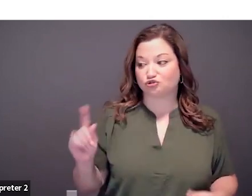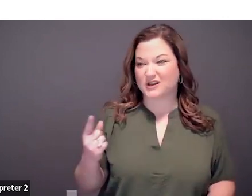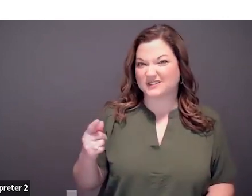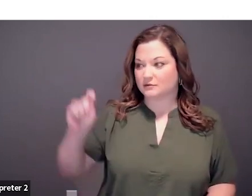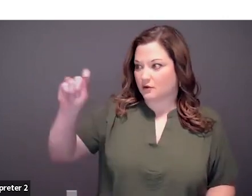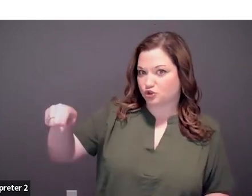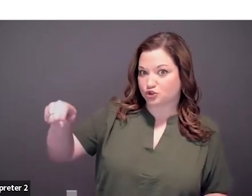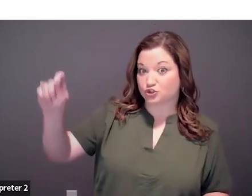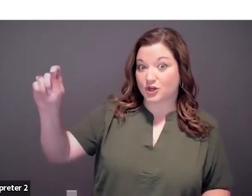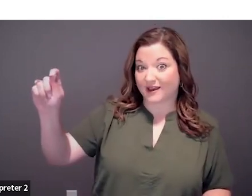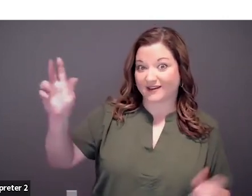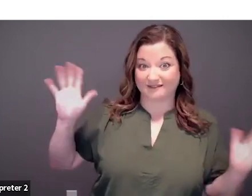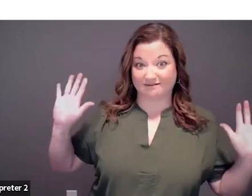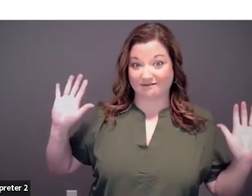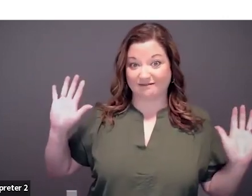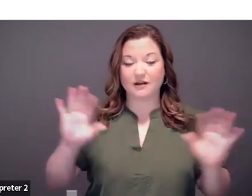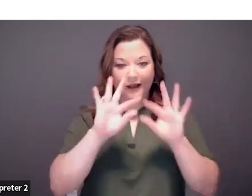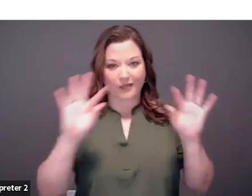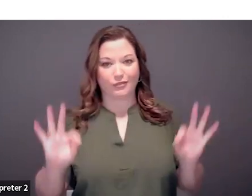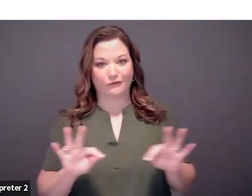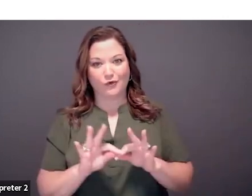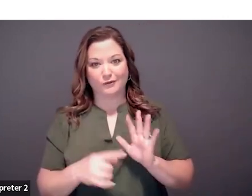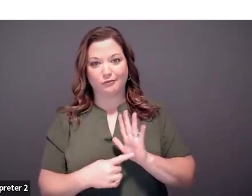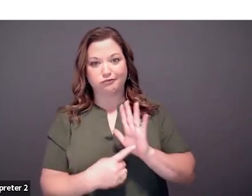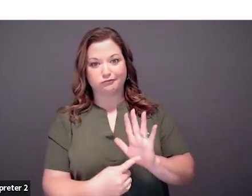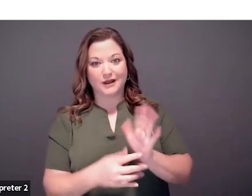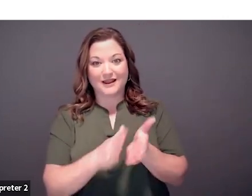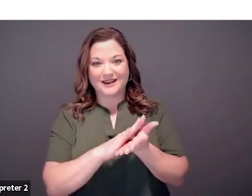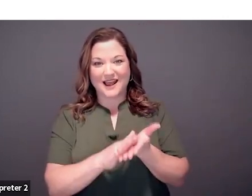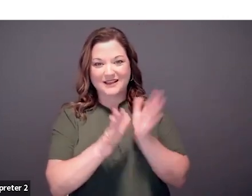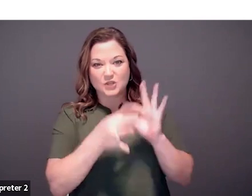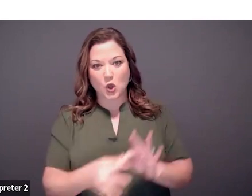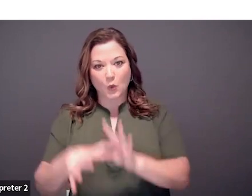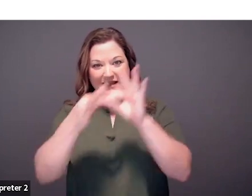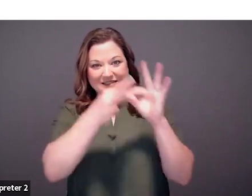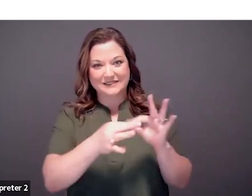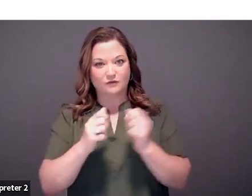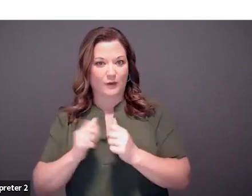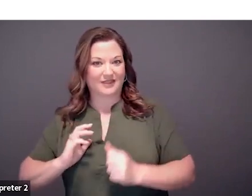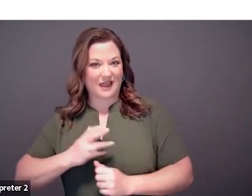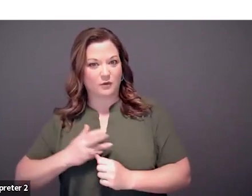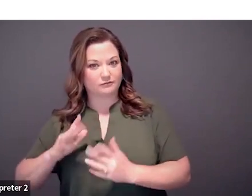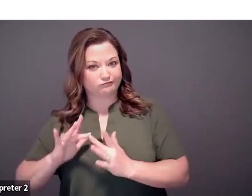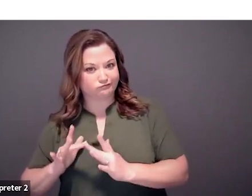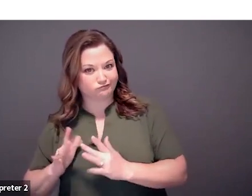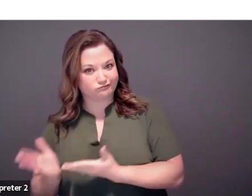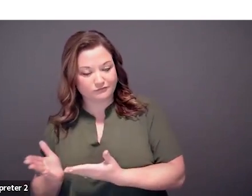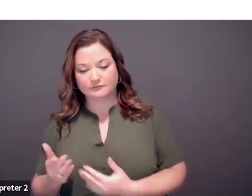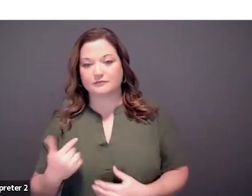and then have the form present in a nice cohesive manner with the rest of our website without us having to dequeue